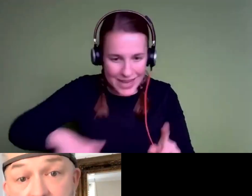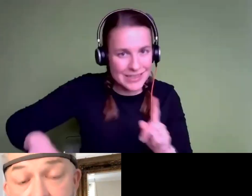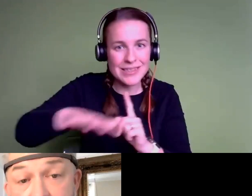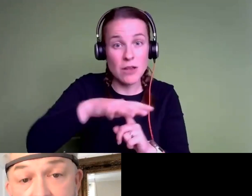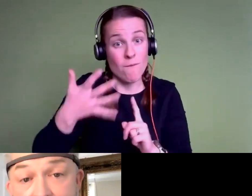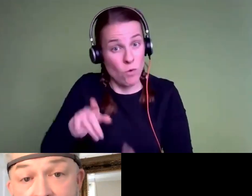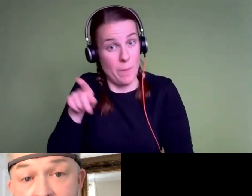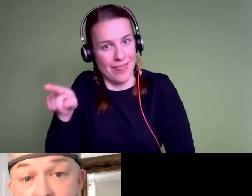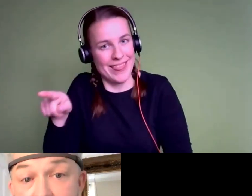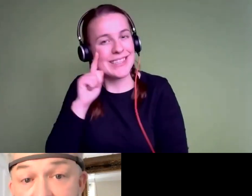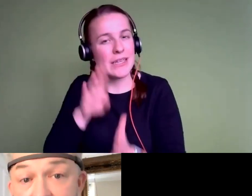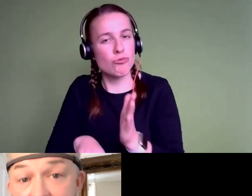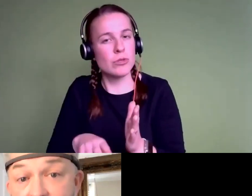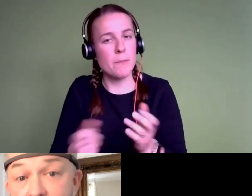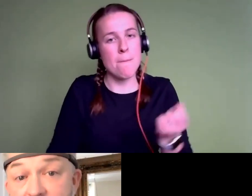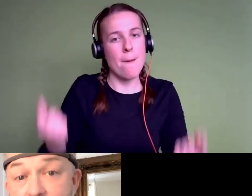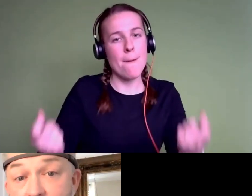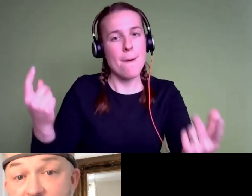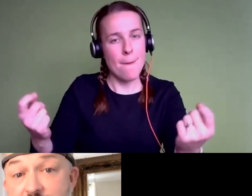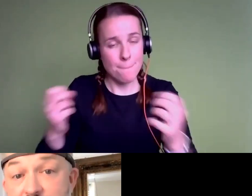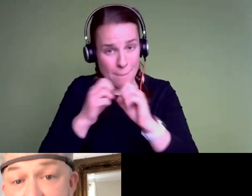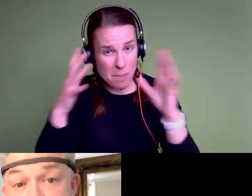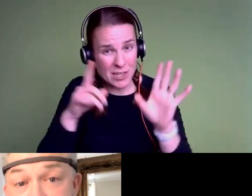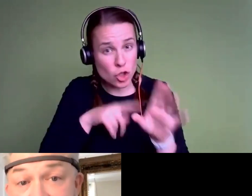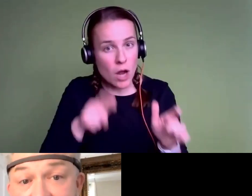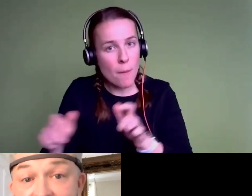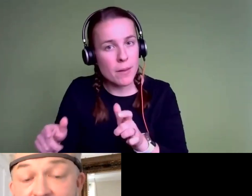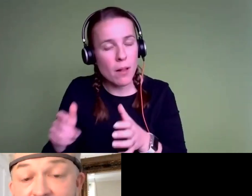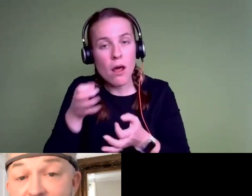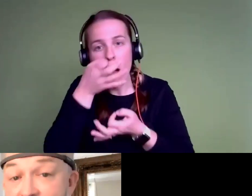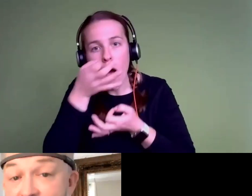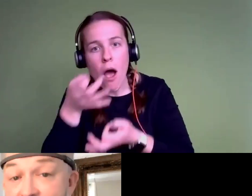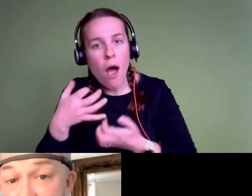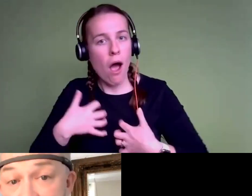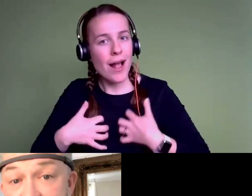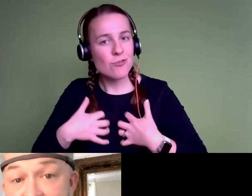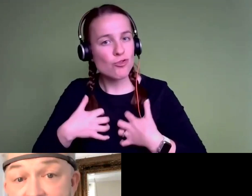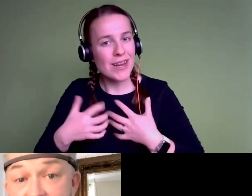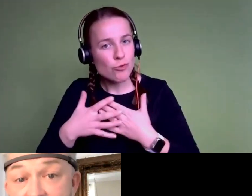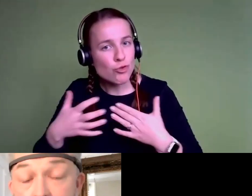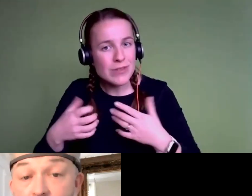interested in